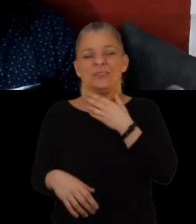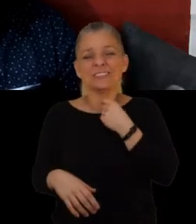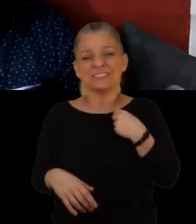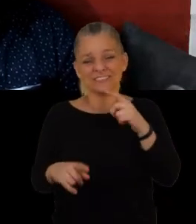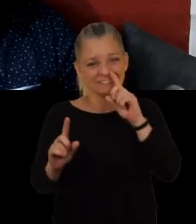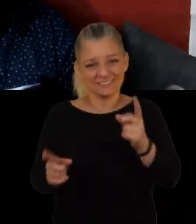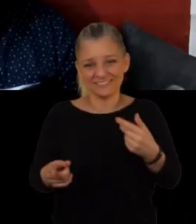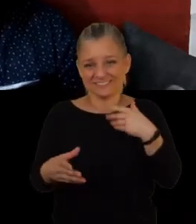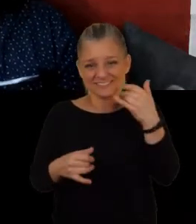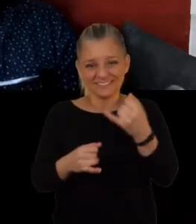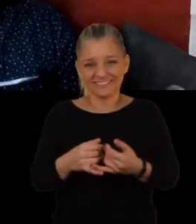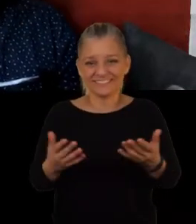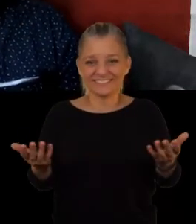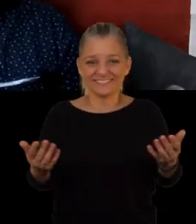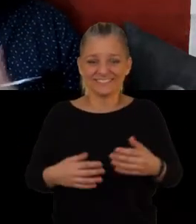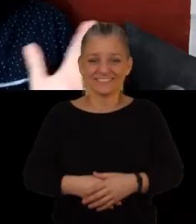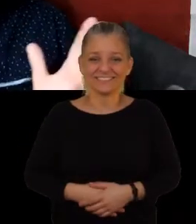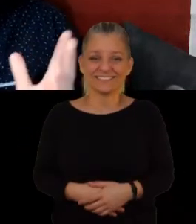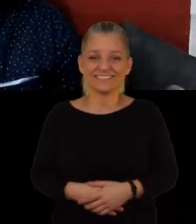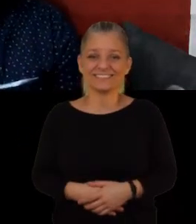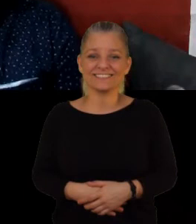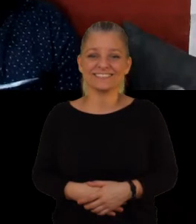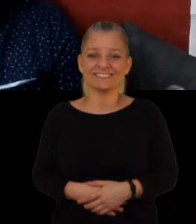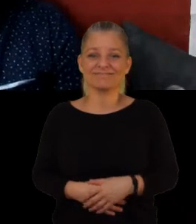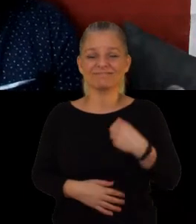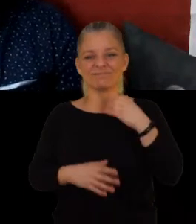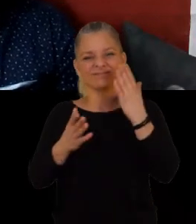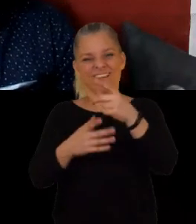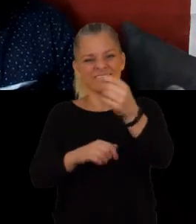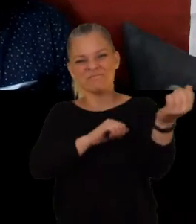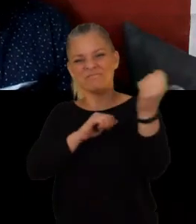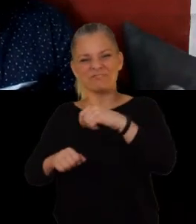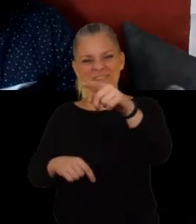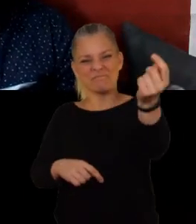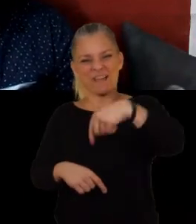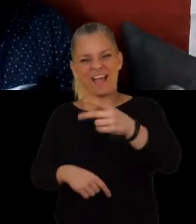afraid we're going to have to bring this to a close i wish i didn't and we just have to bring